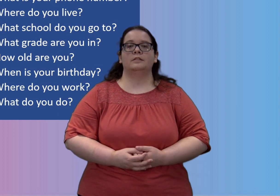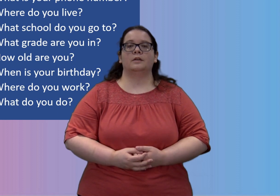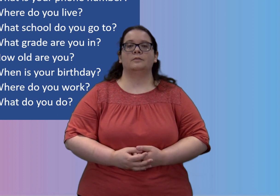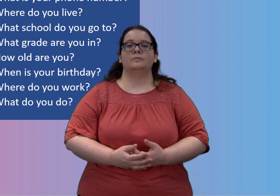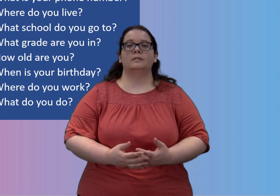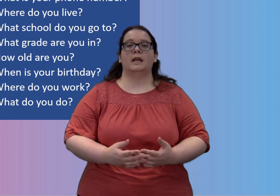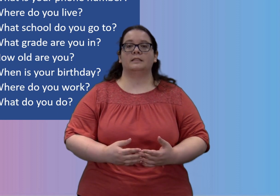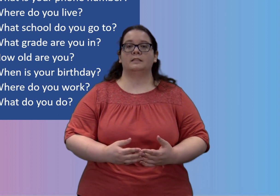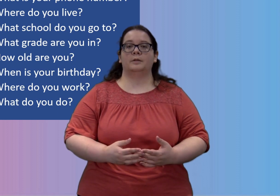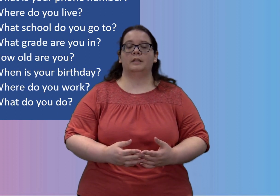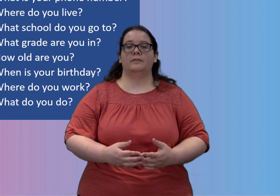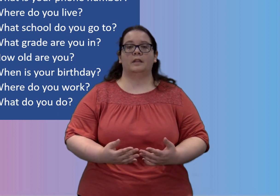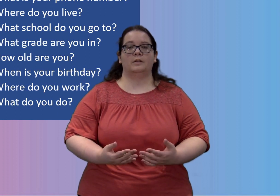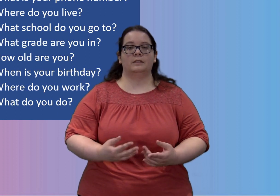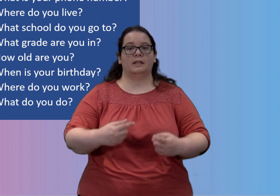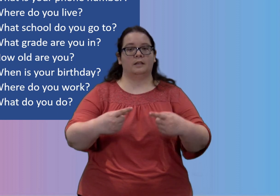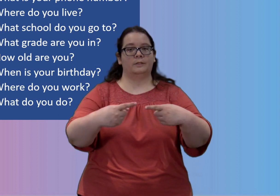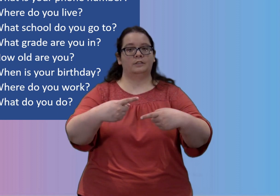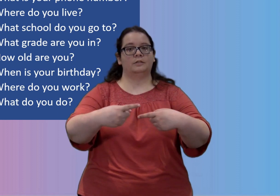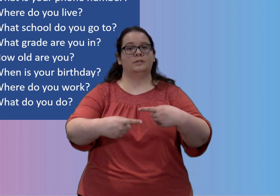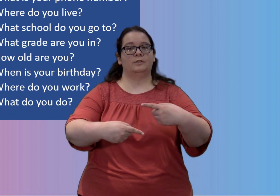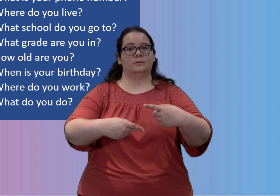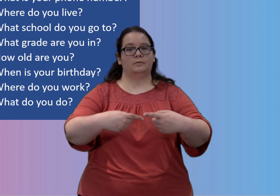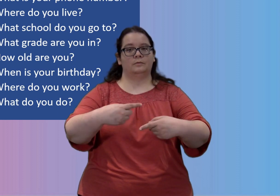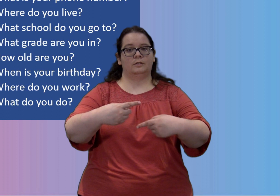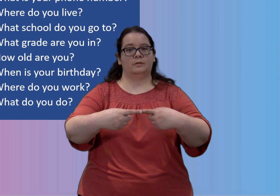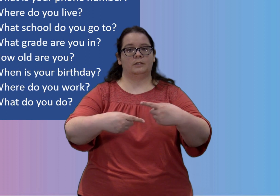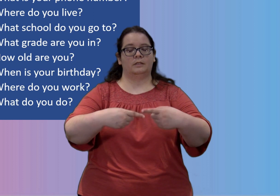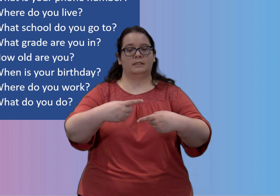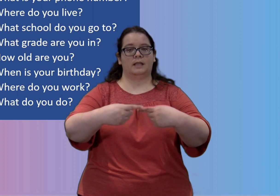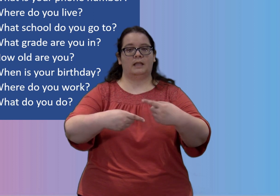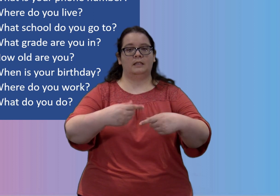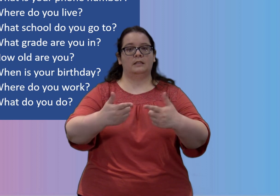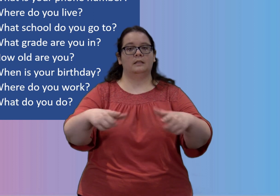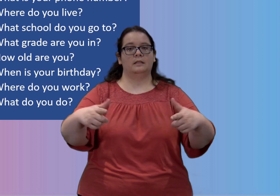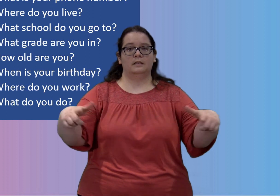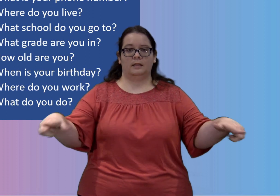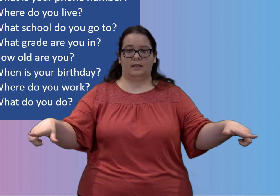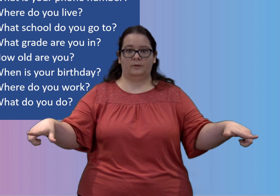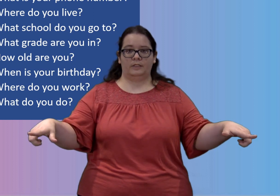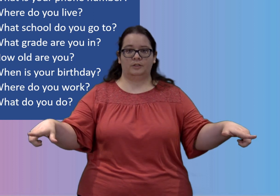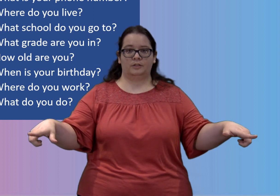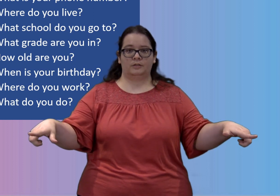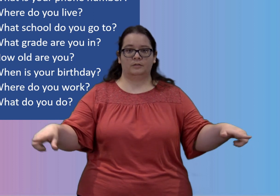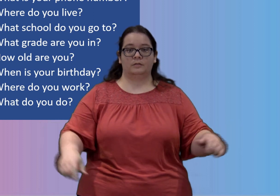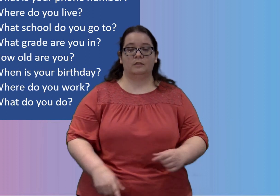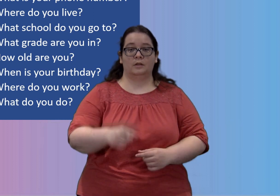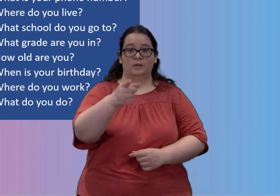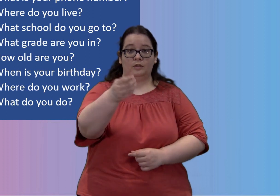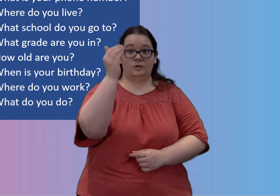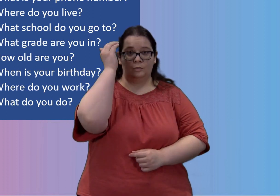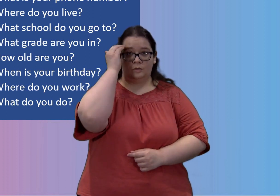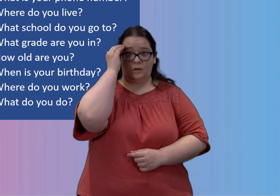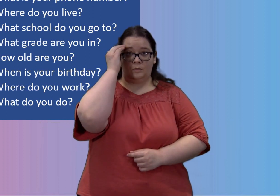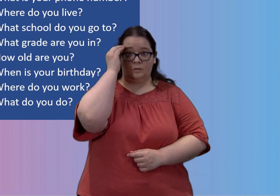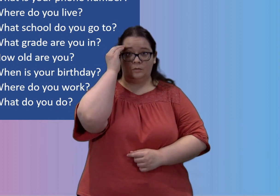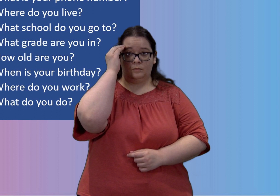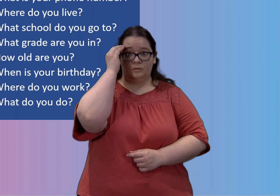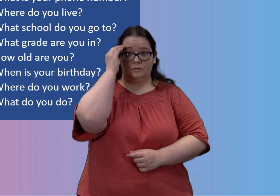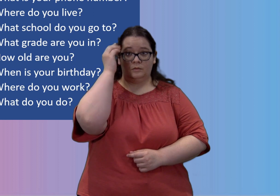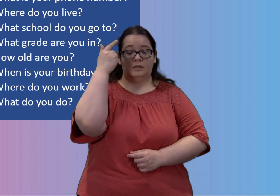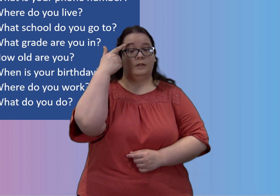So, to ask someone if they know sign language, you do the: sign language, you know? Again,